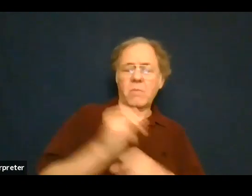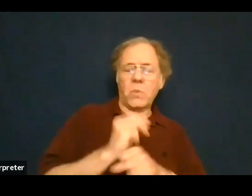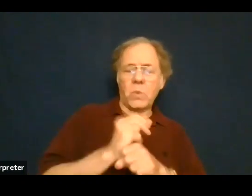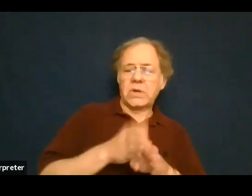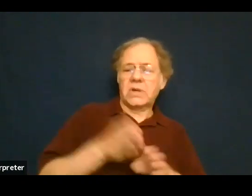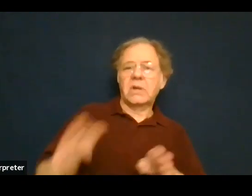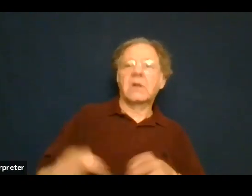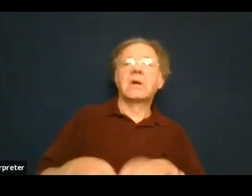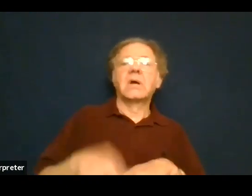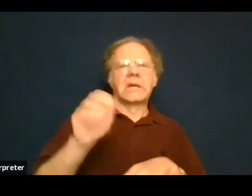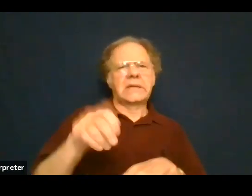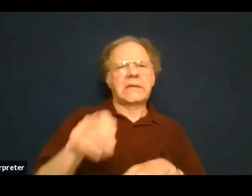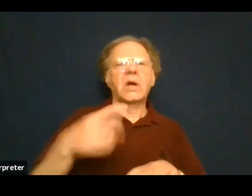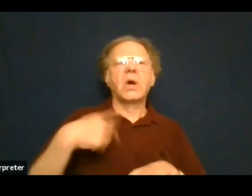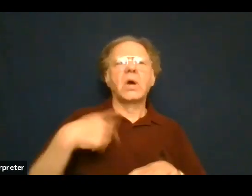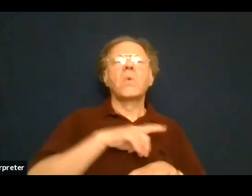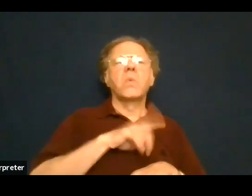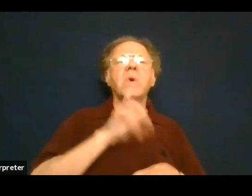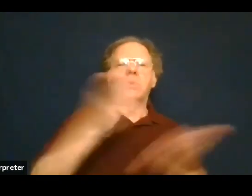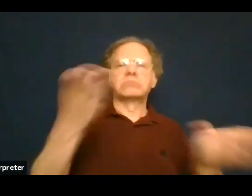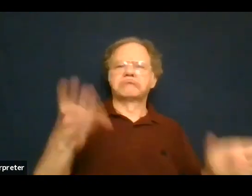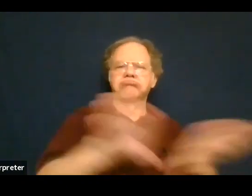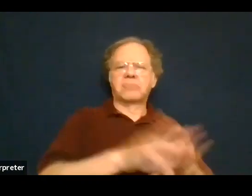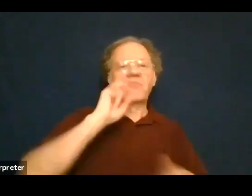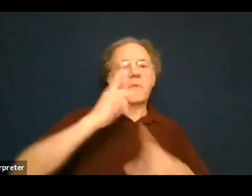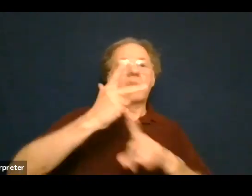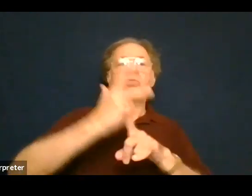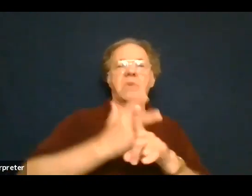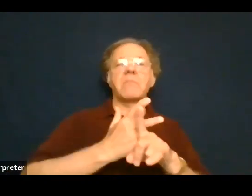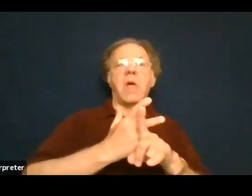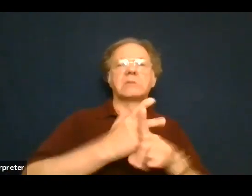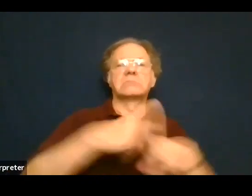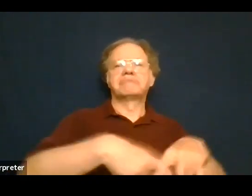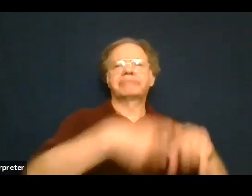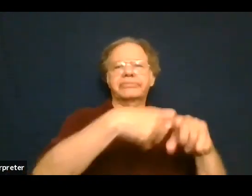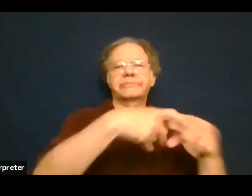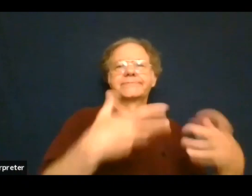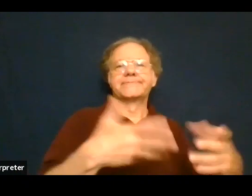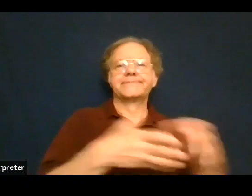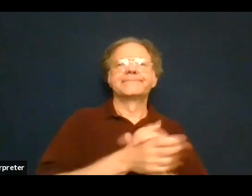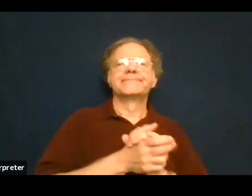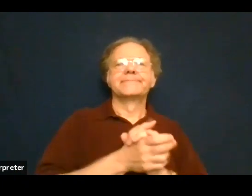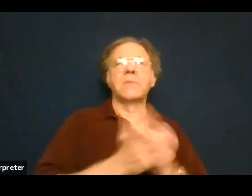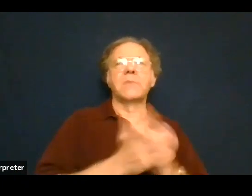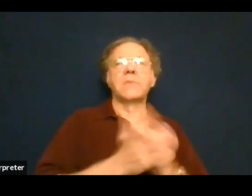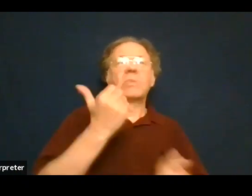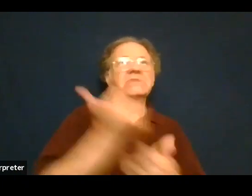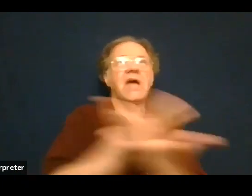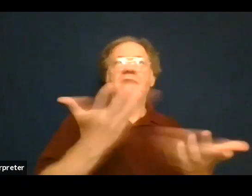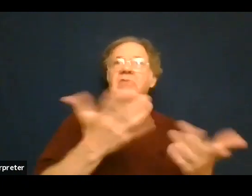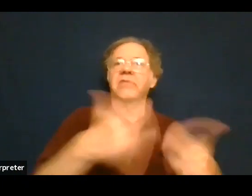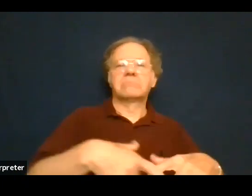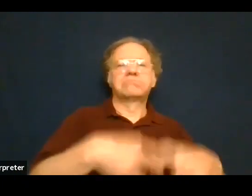So we were shut down for about three months. Almost everything ground to a halt during that time.